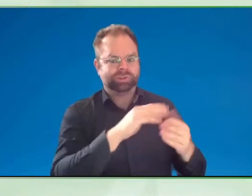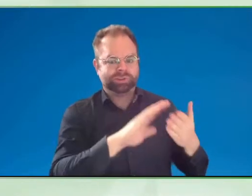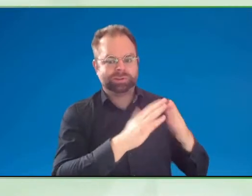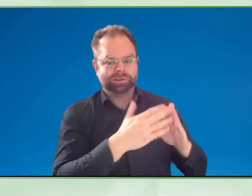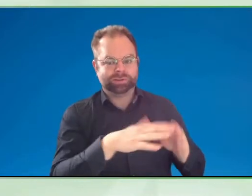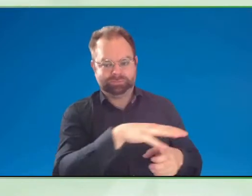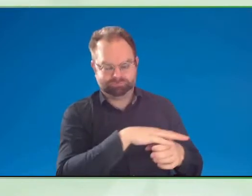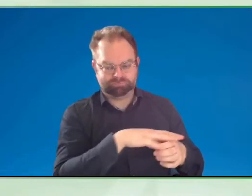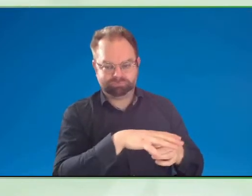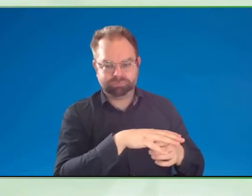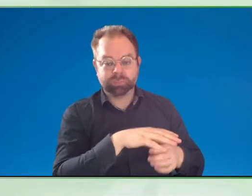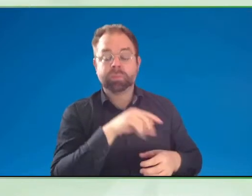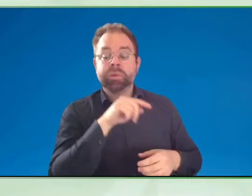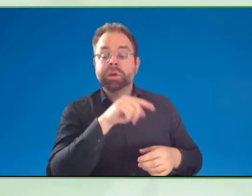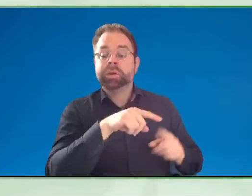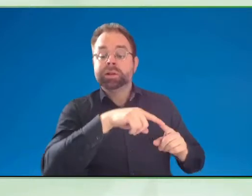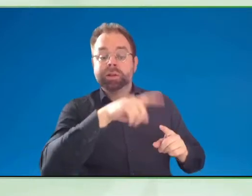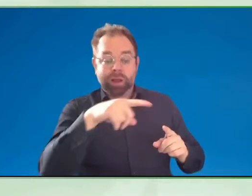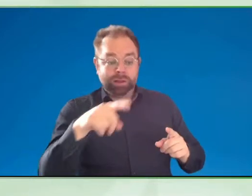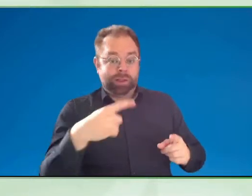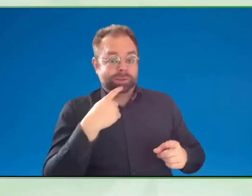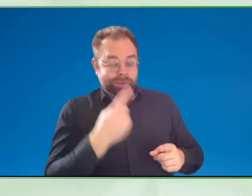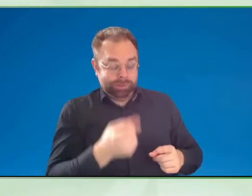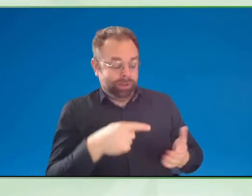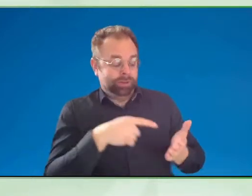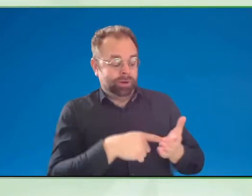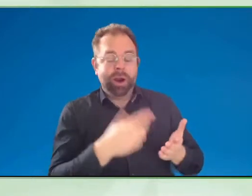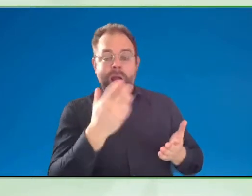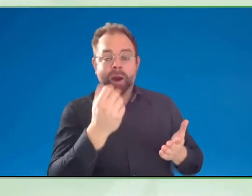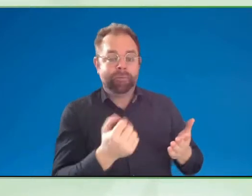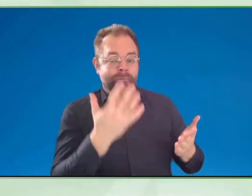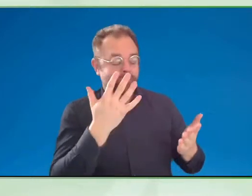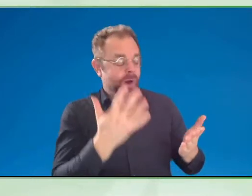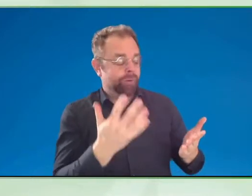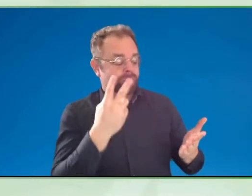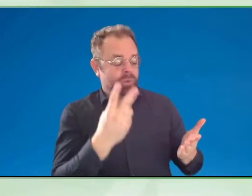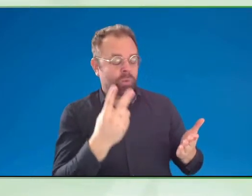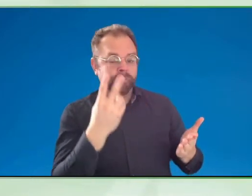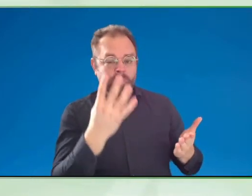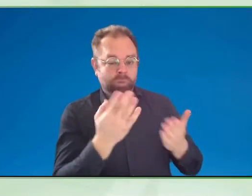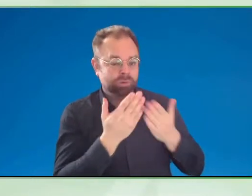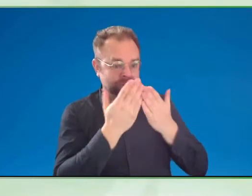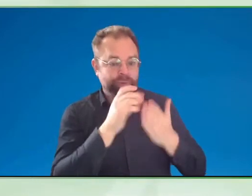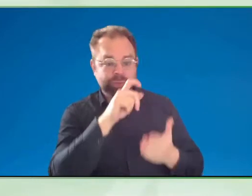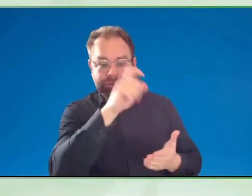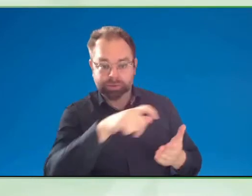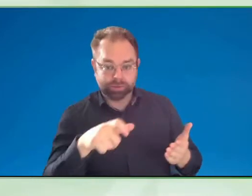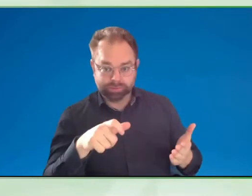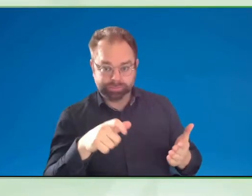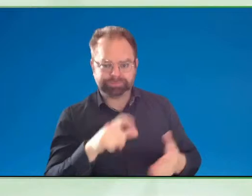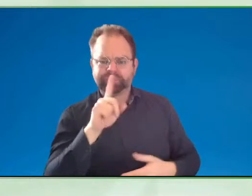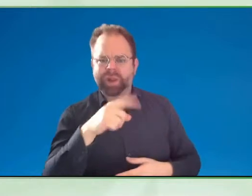So we can see half of the children have access to education. And that is another challenge related to parents.